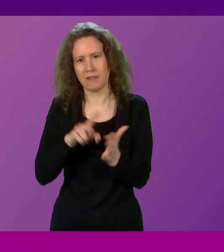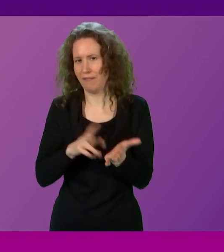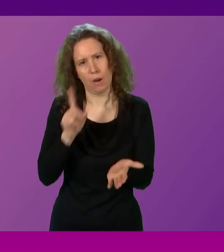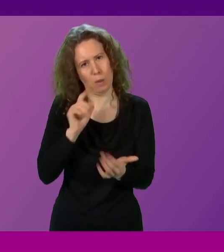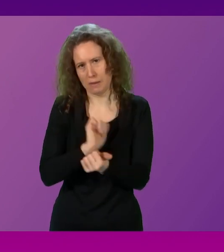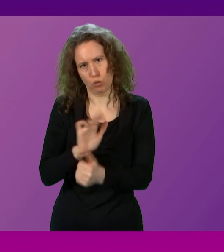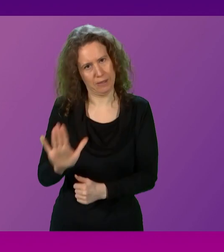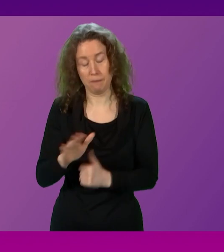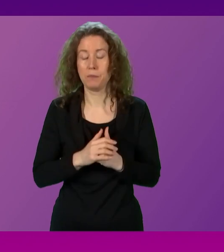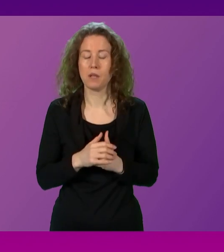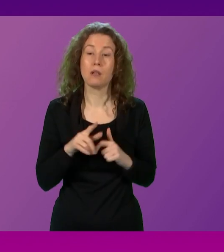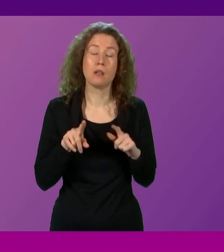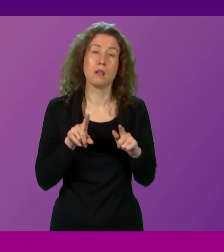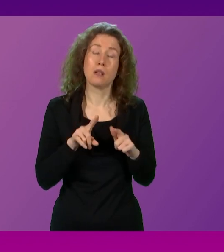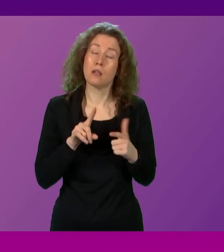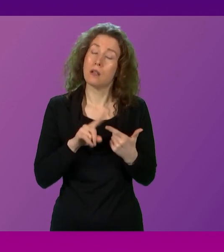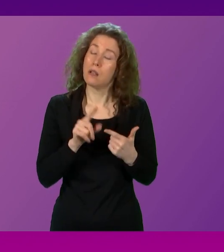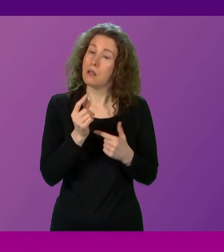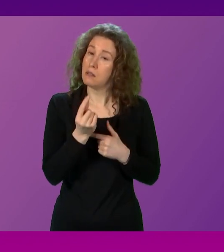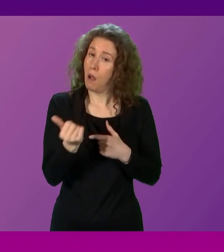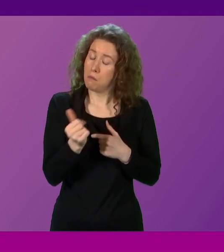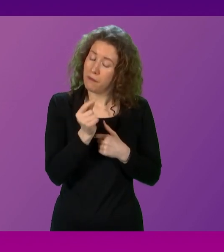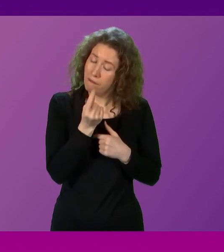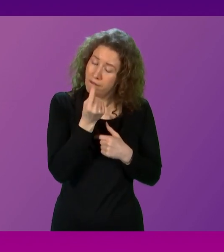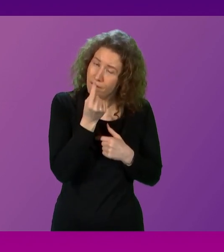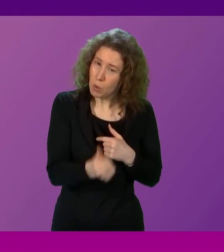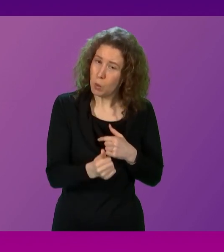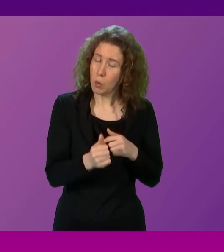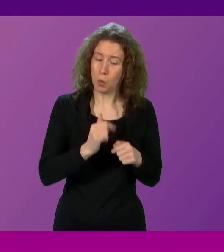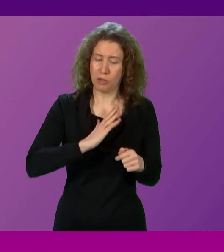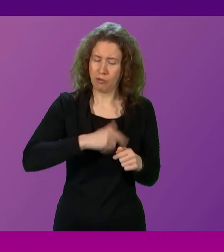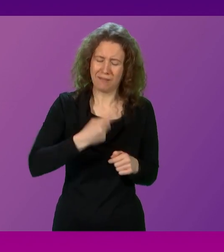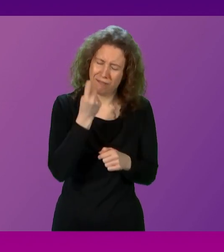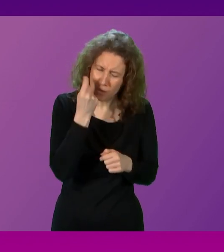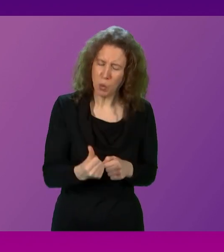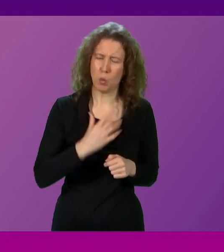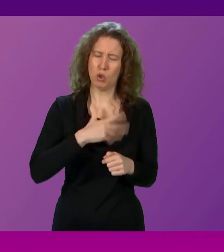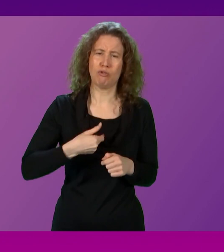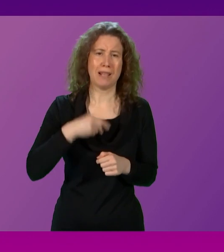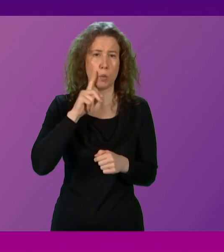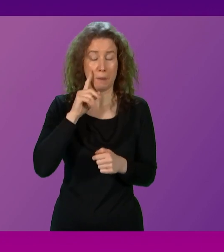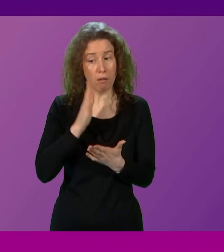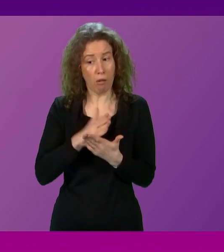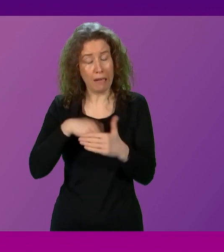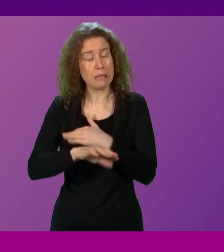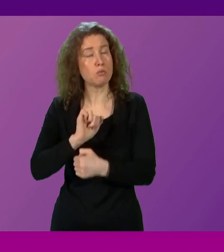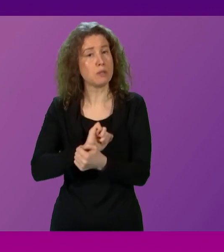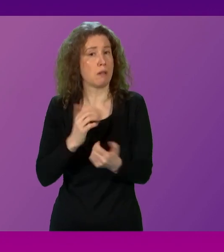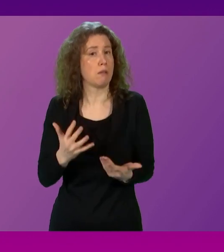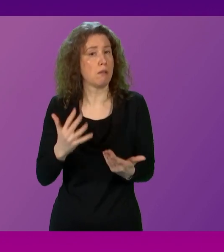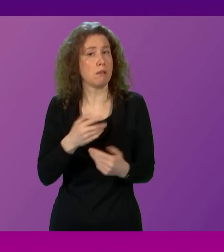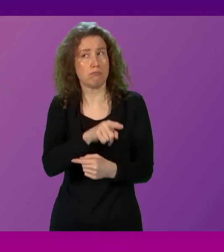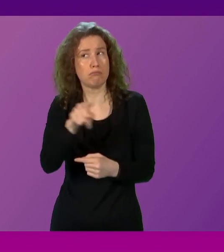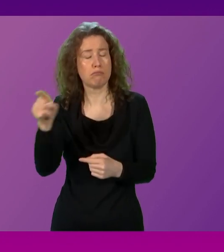A very small number of trans women are currently in prison custody, and many of